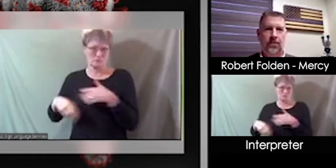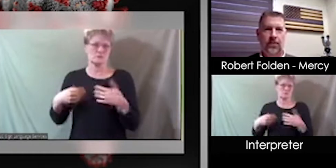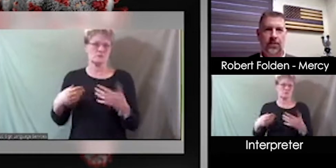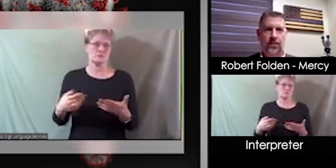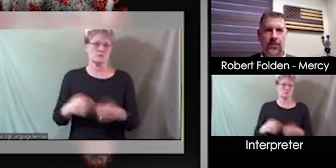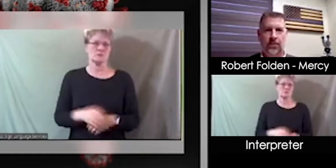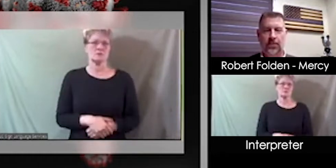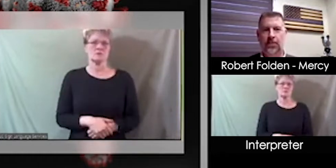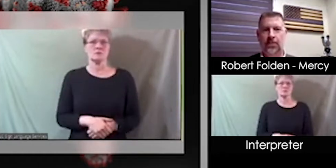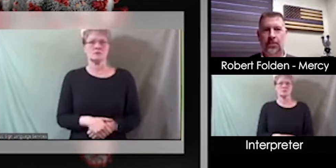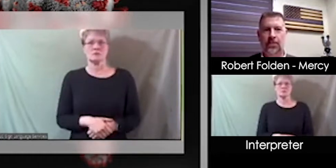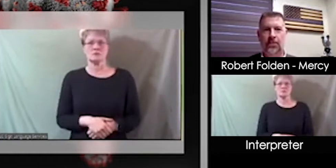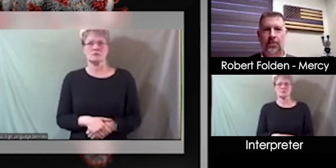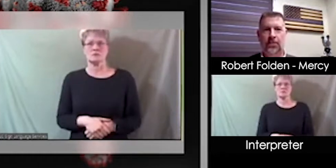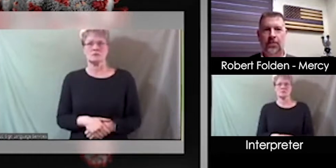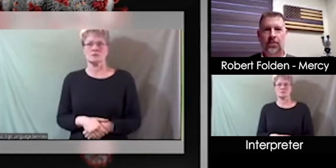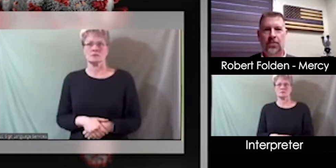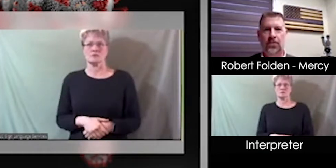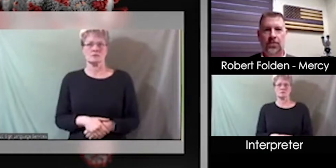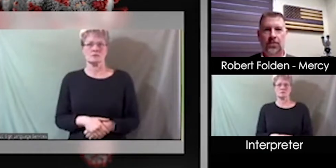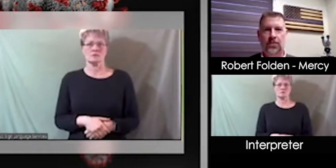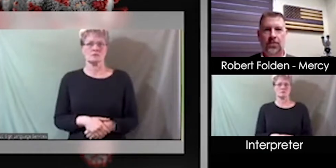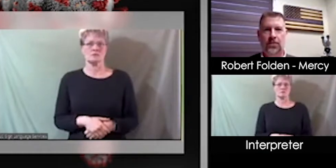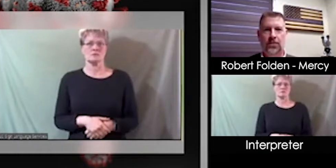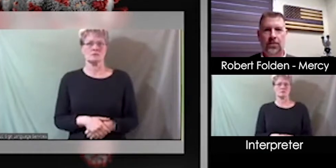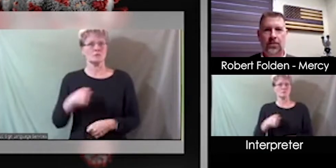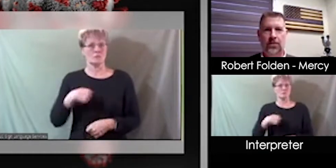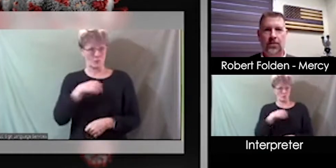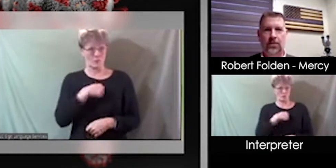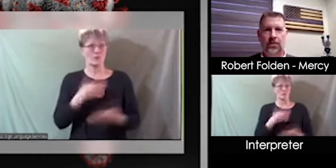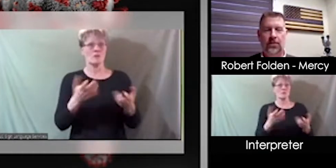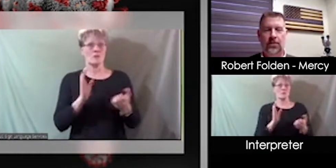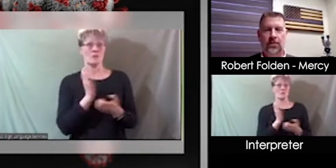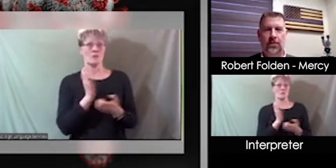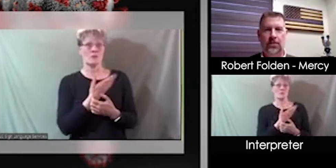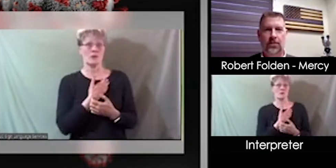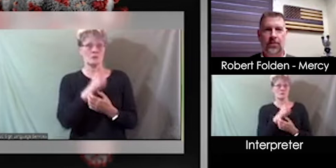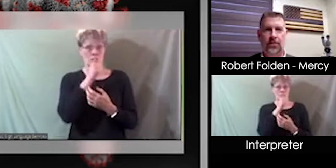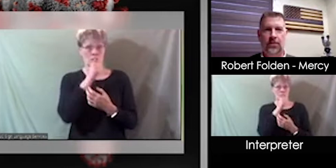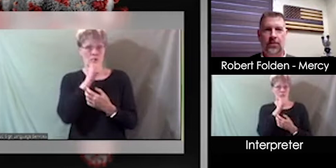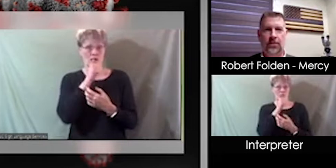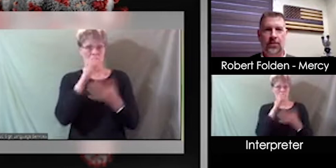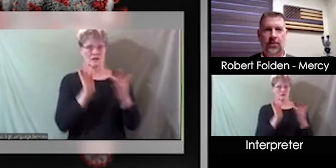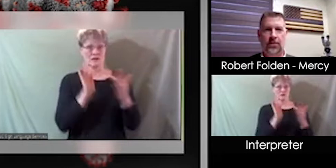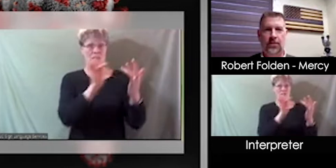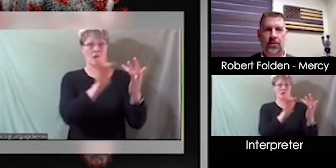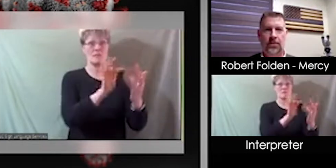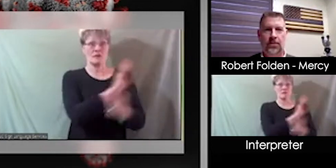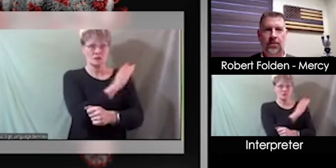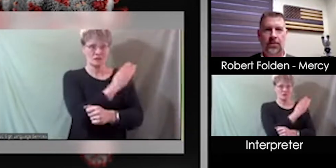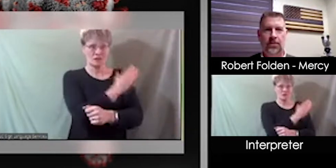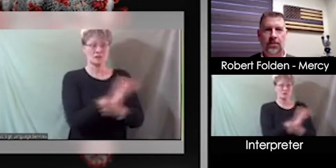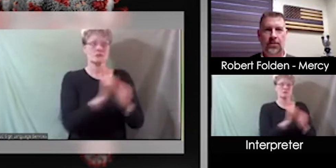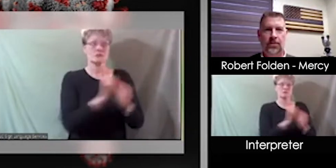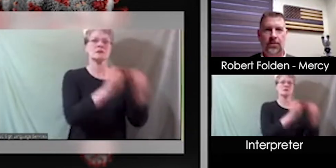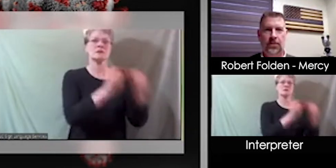certainly would like the private outpatient clinics to kind of give us information about what they might be willing to help out with